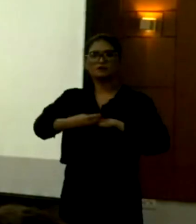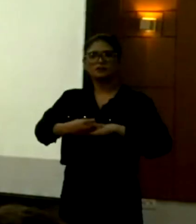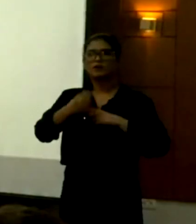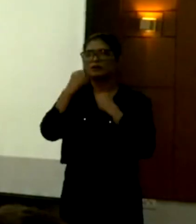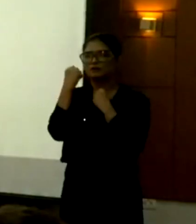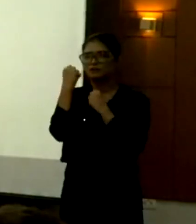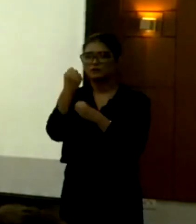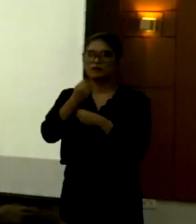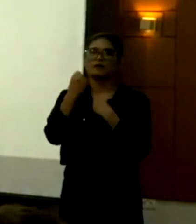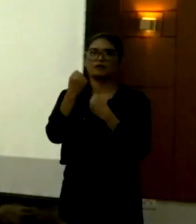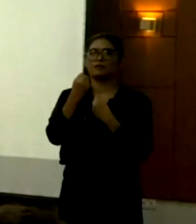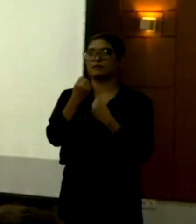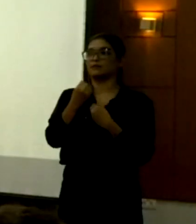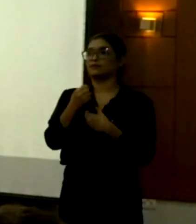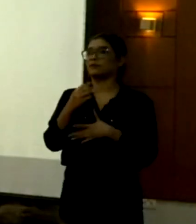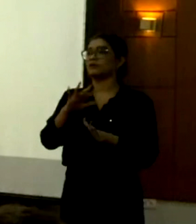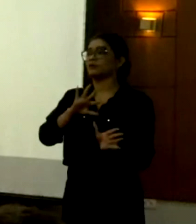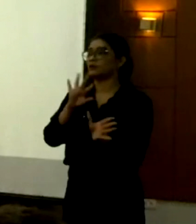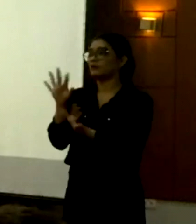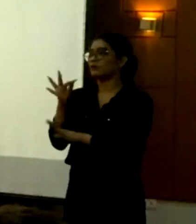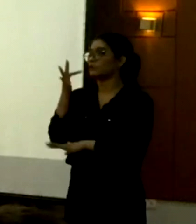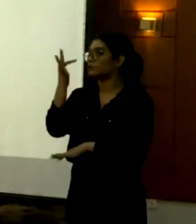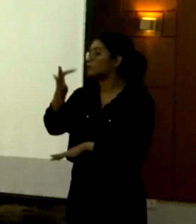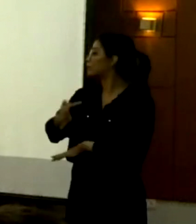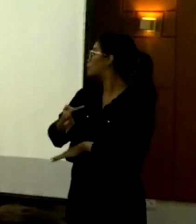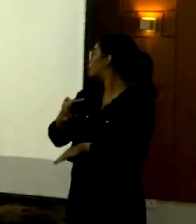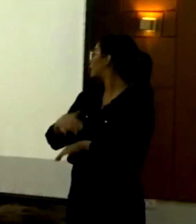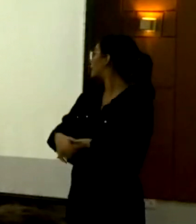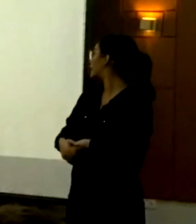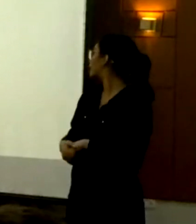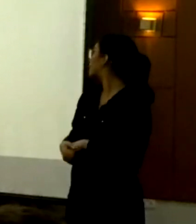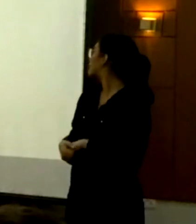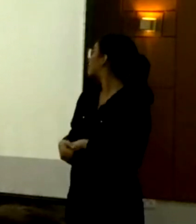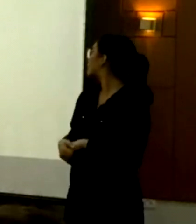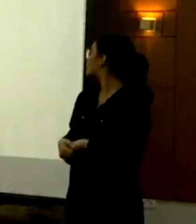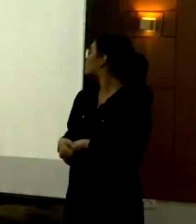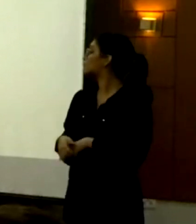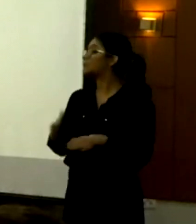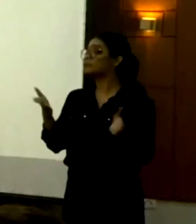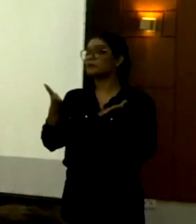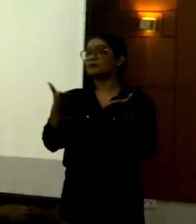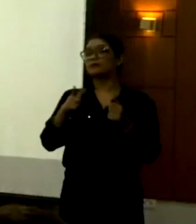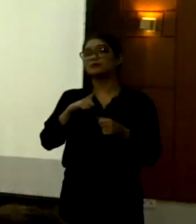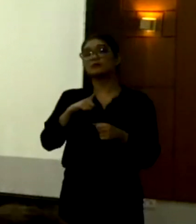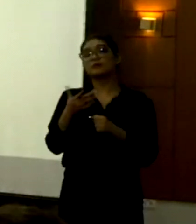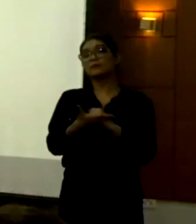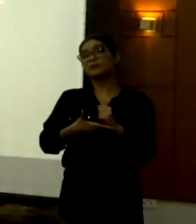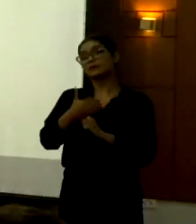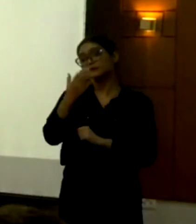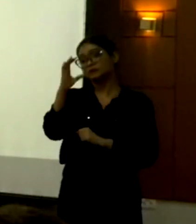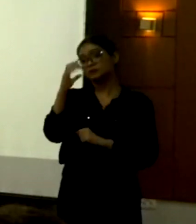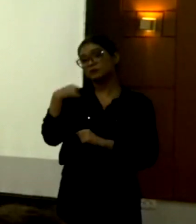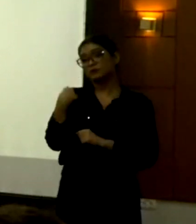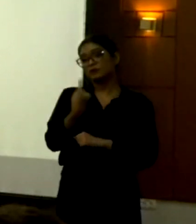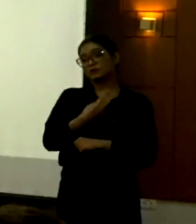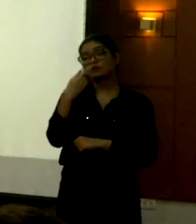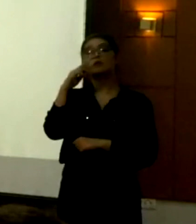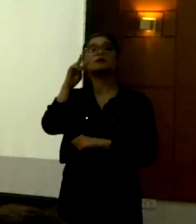, let's move on to future projections . People, like I said, I bring here the scientific basis, when we look at the future, we have to have a basis,